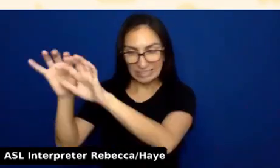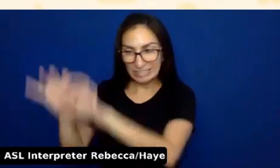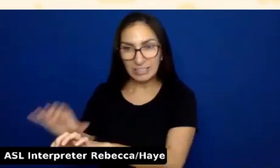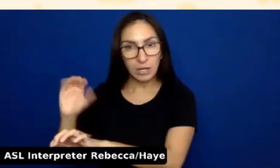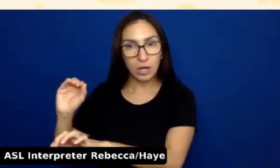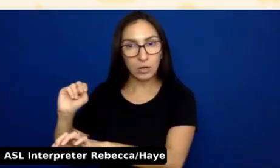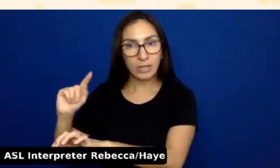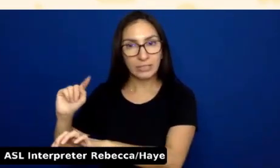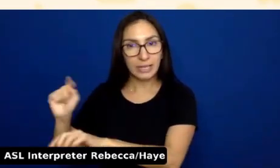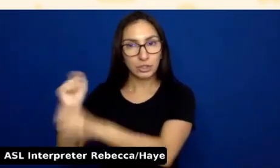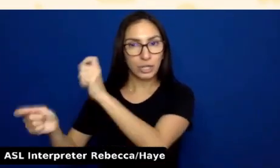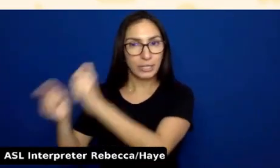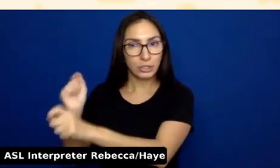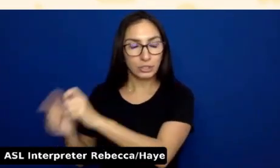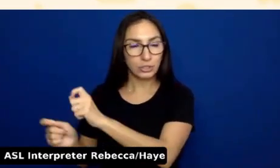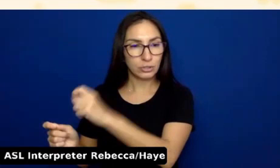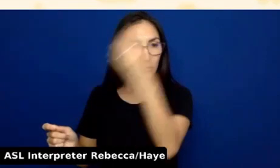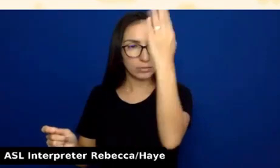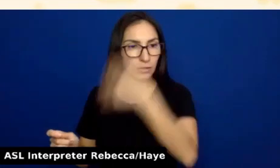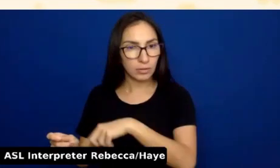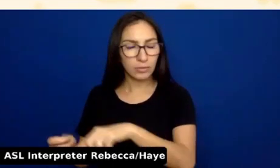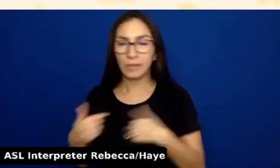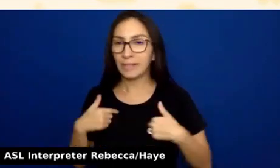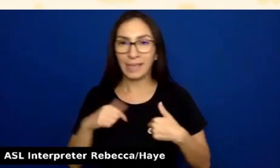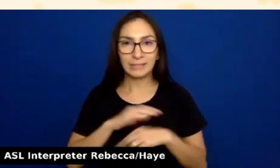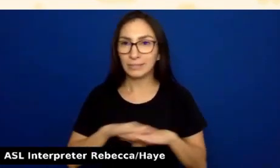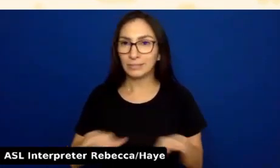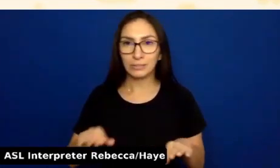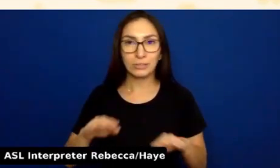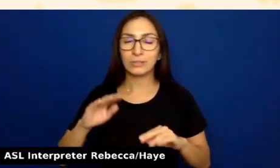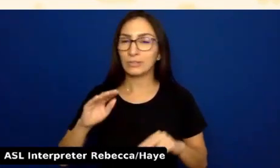Well, that is not good because that content may not be visible